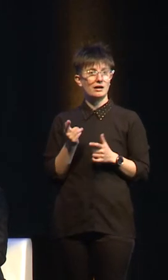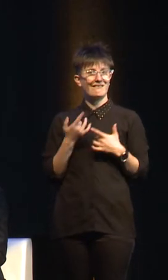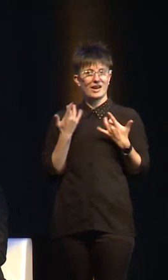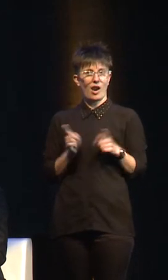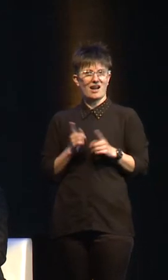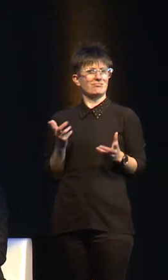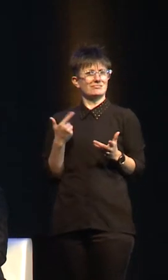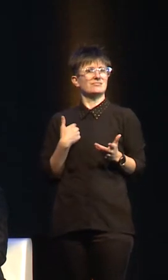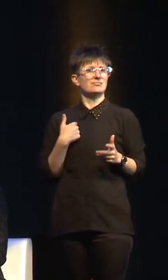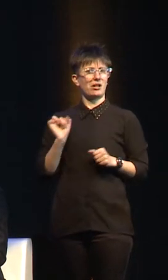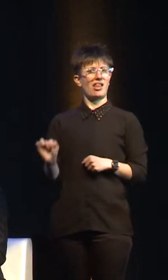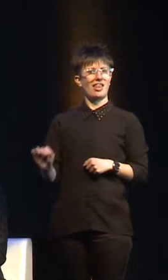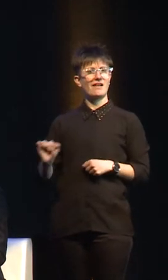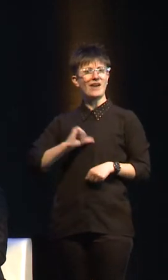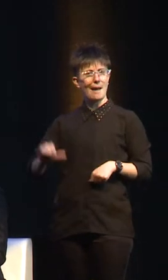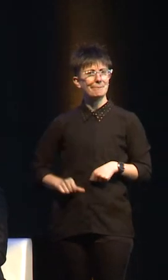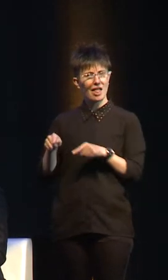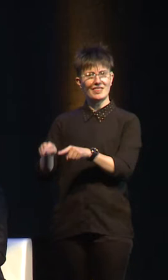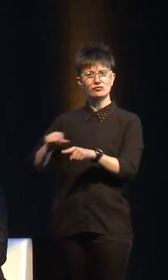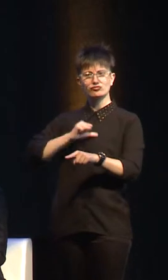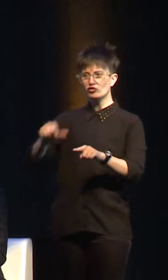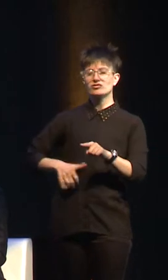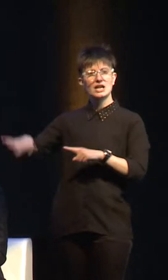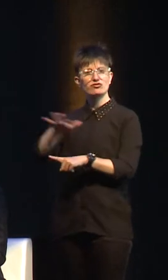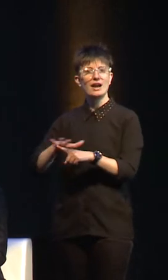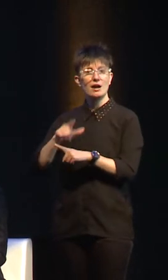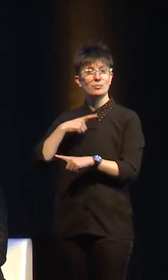country because all of the stories of my family are from there and they're about the farm